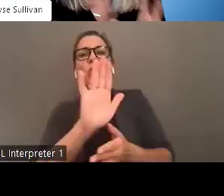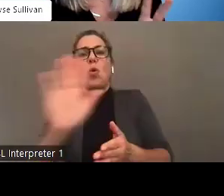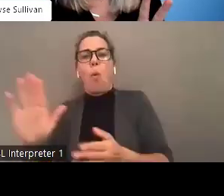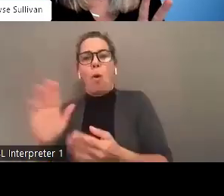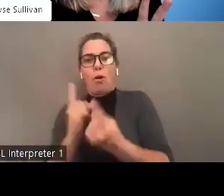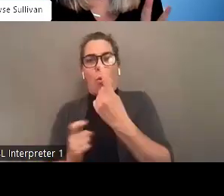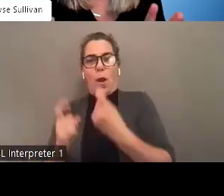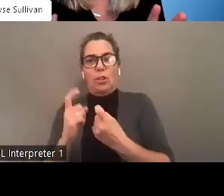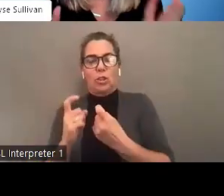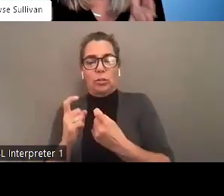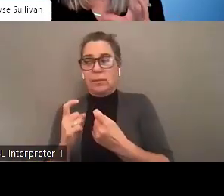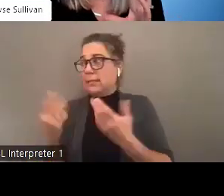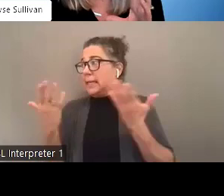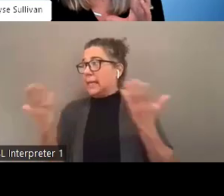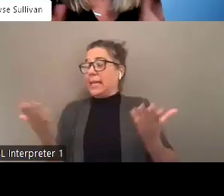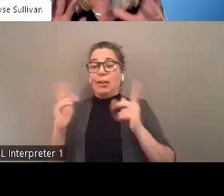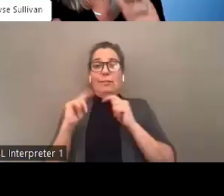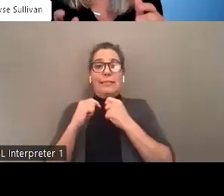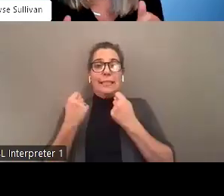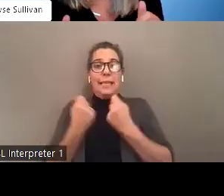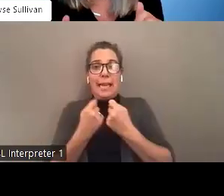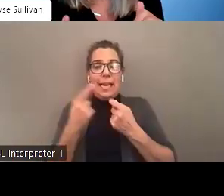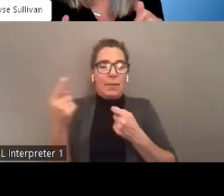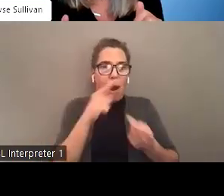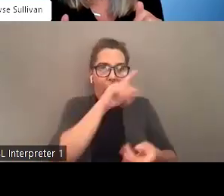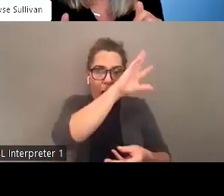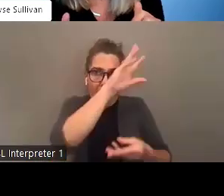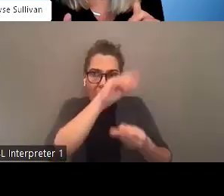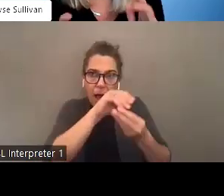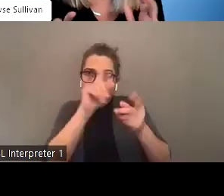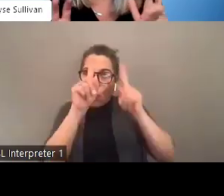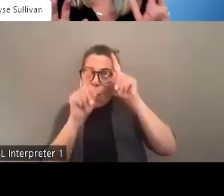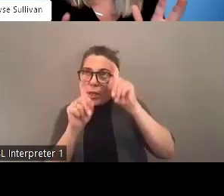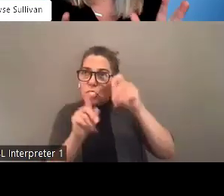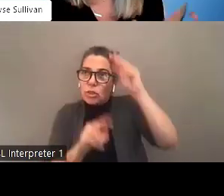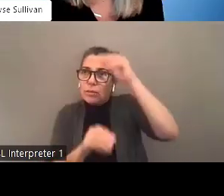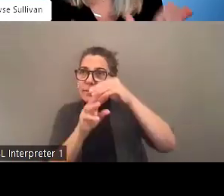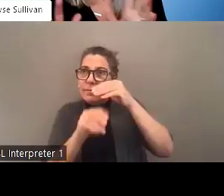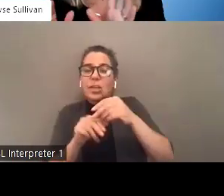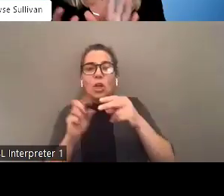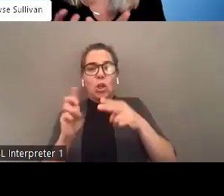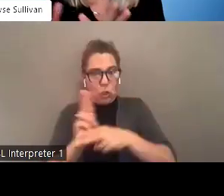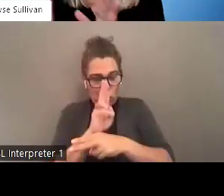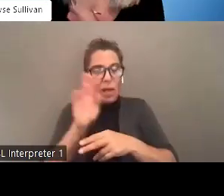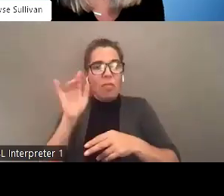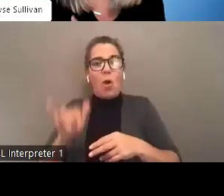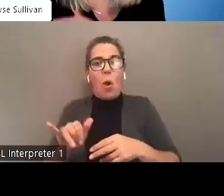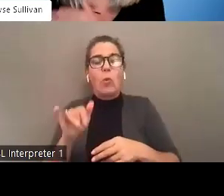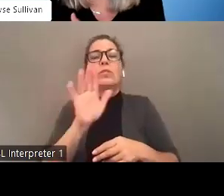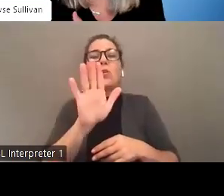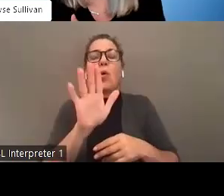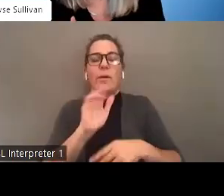Our team will be on the backend compiling these questions and we'll use those questions to structure our live